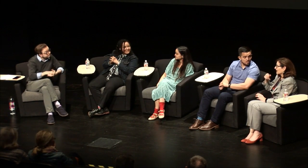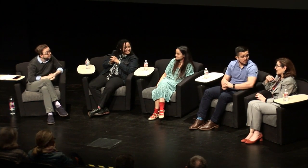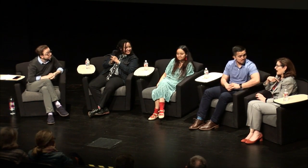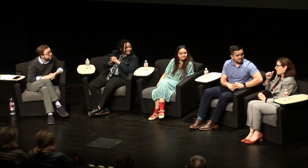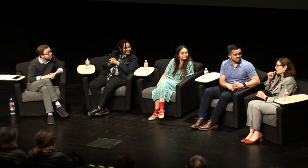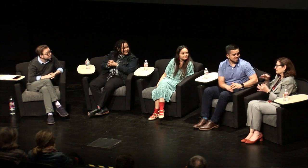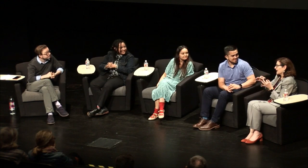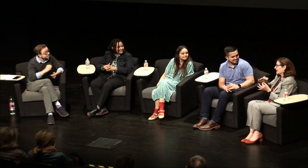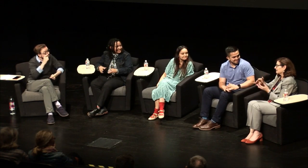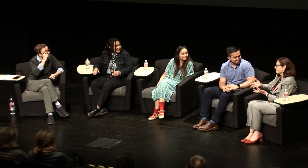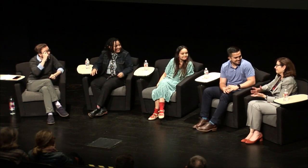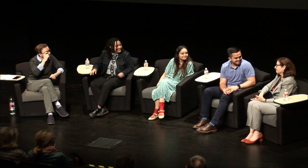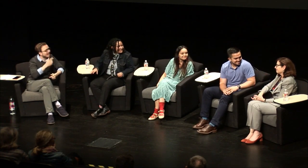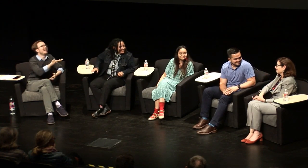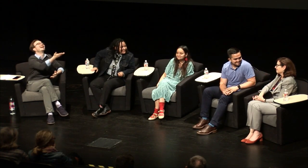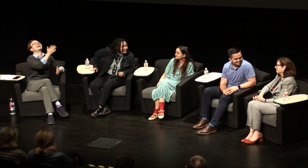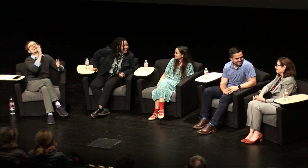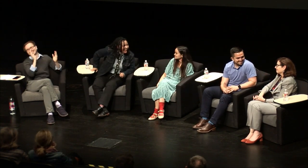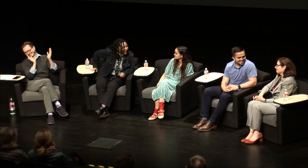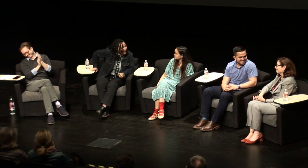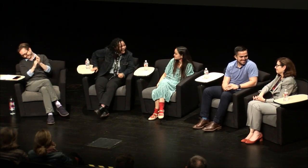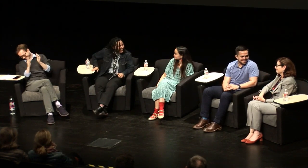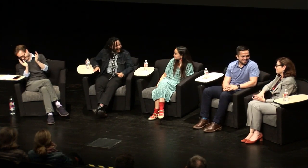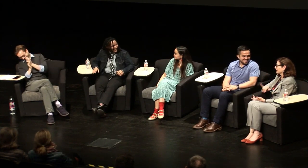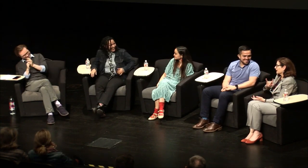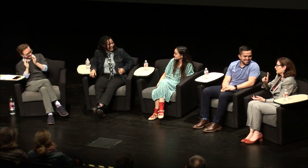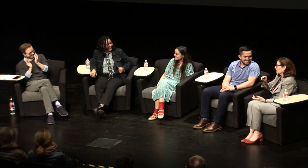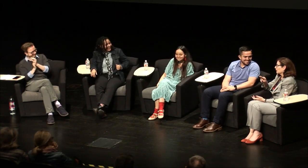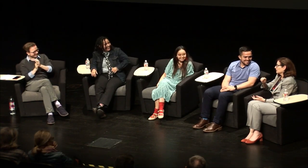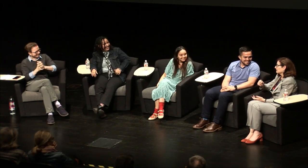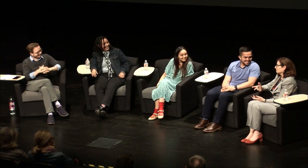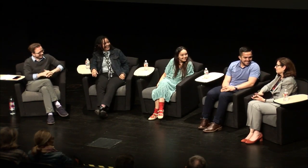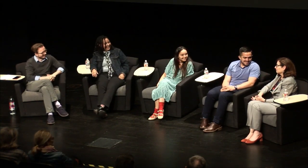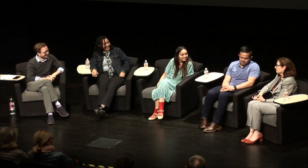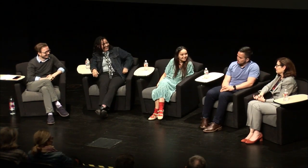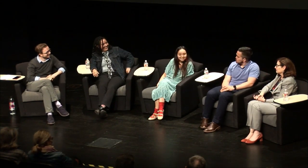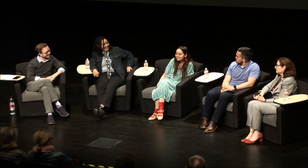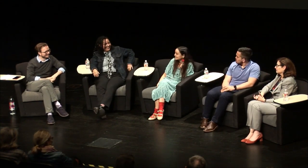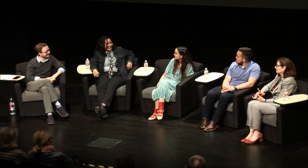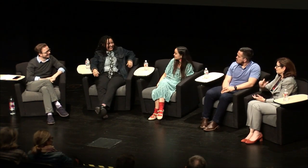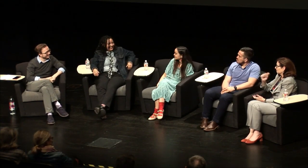all the time. [Carol:] I refused to explain. I don't.